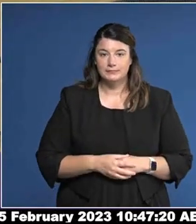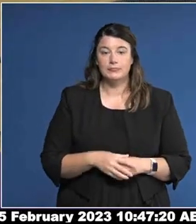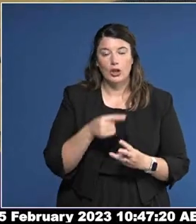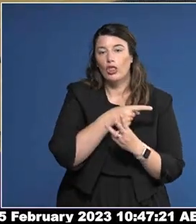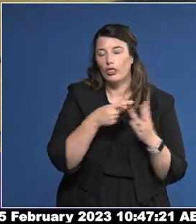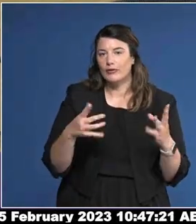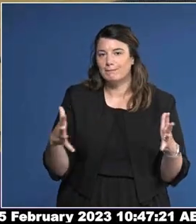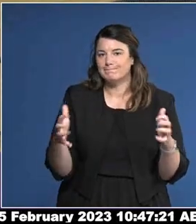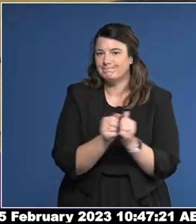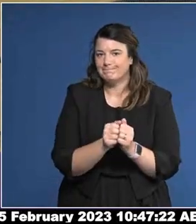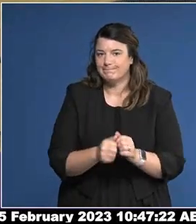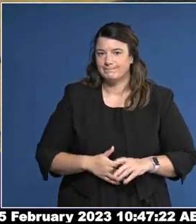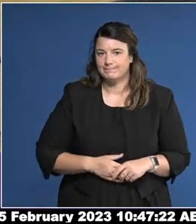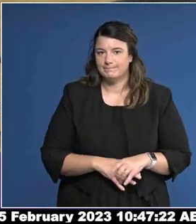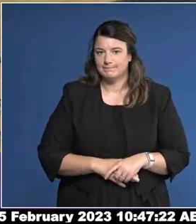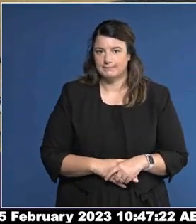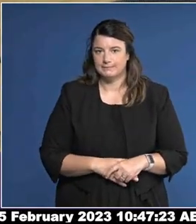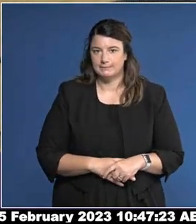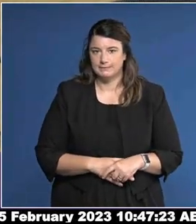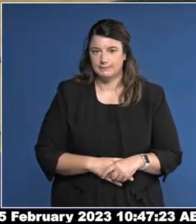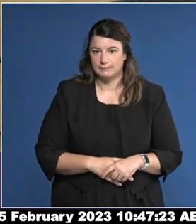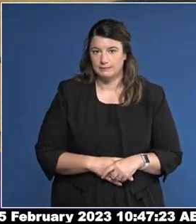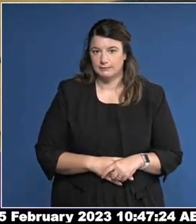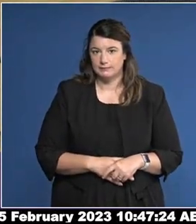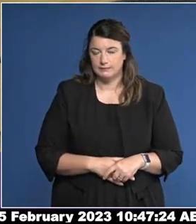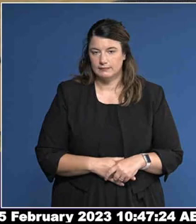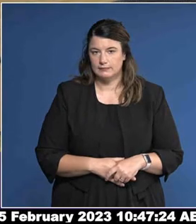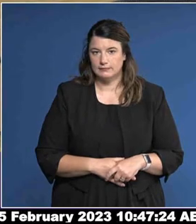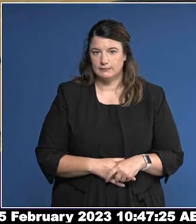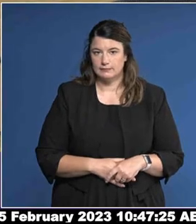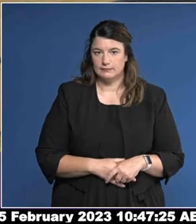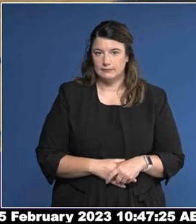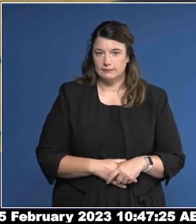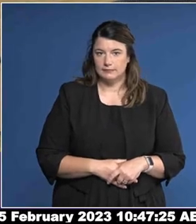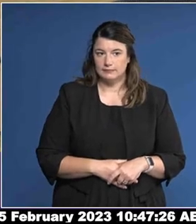So what would need to happen to revise all of the work that you've done on